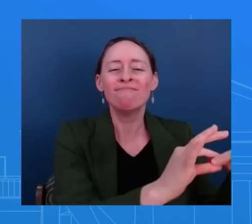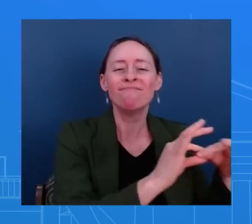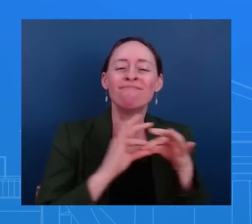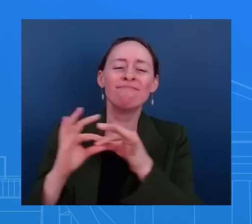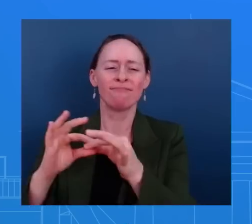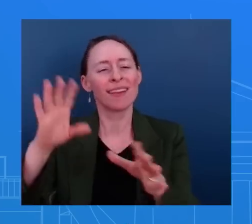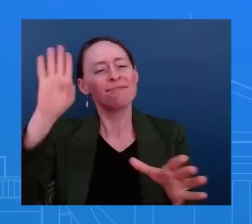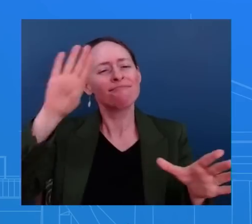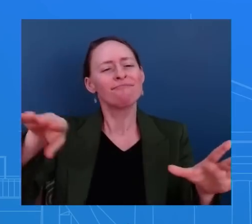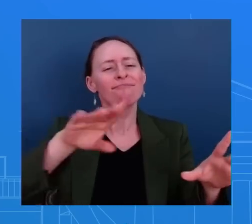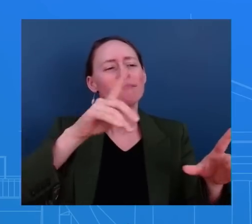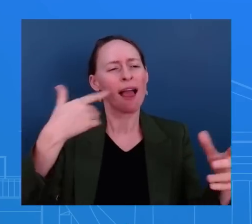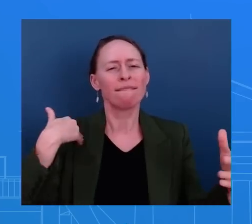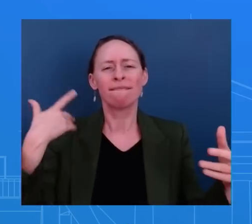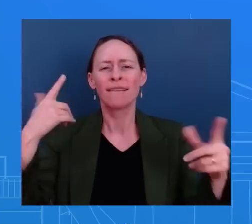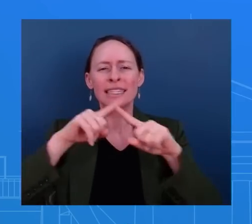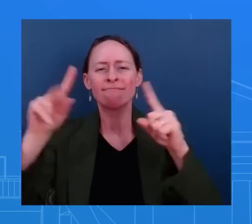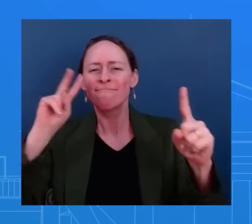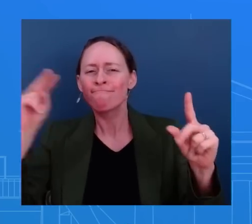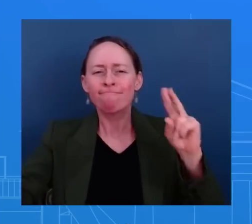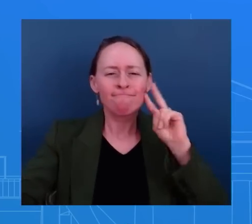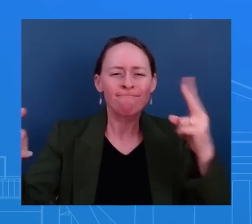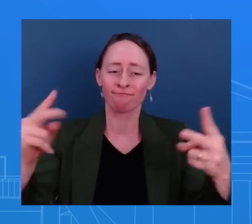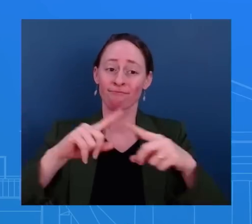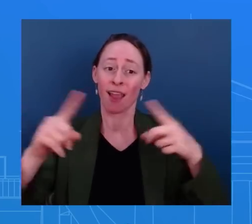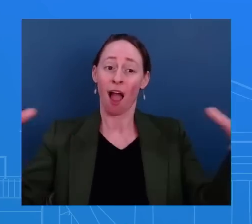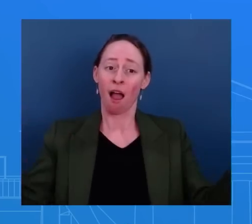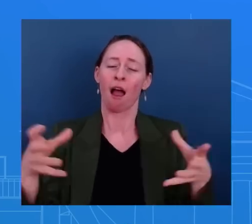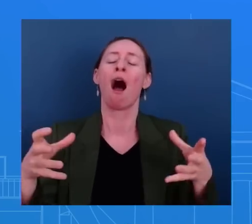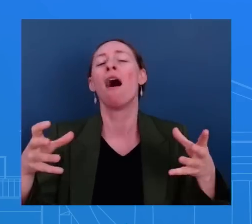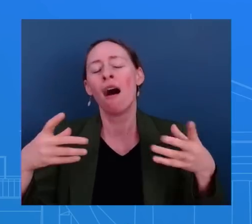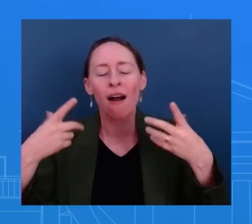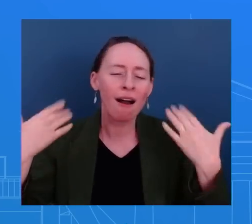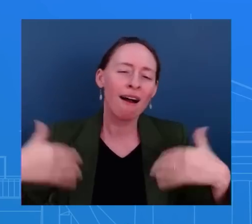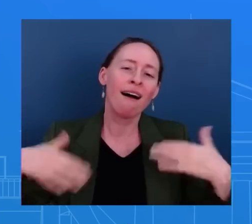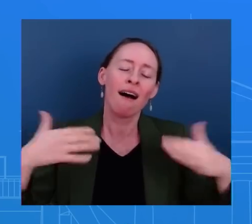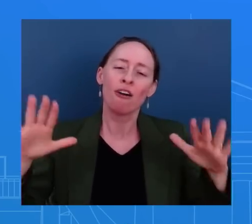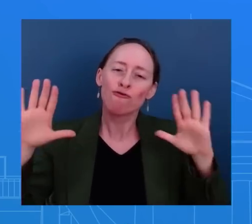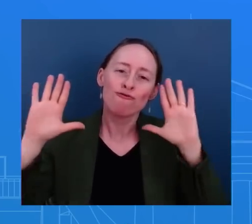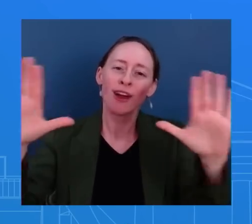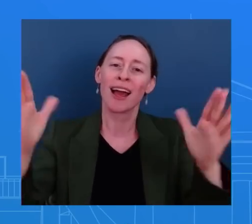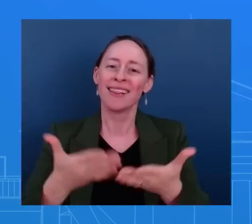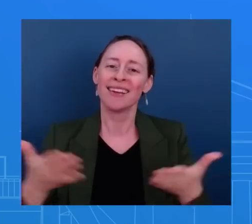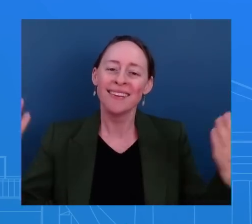While we are sad that the Olympics Games -- they're over, and we're very sad about that --